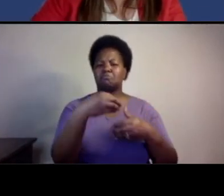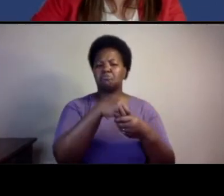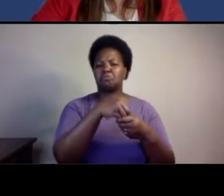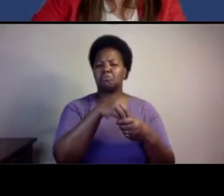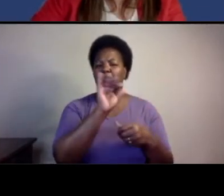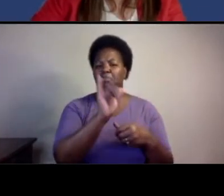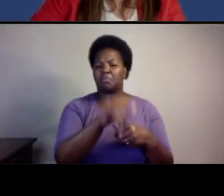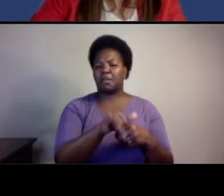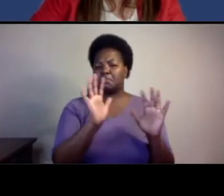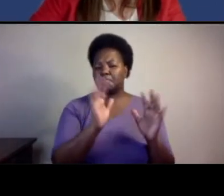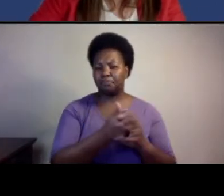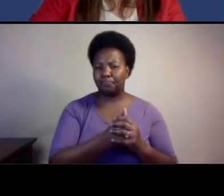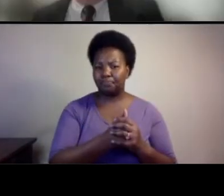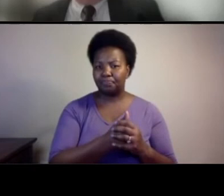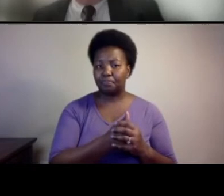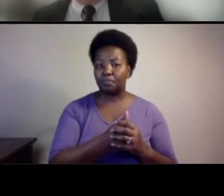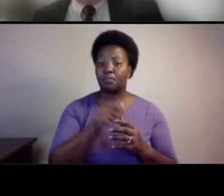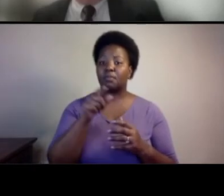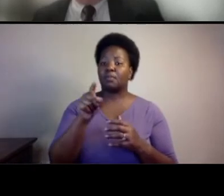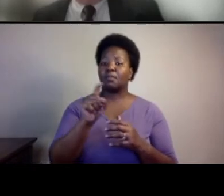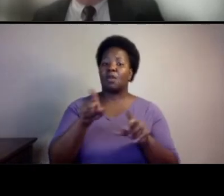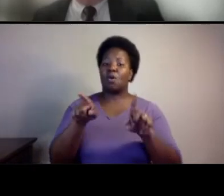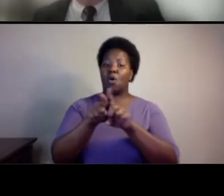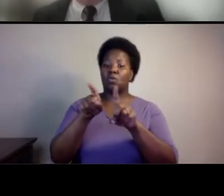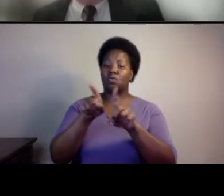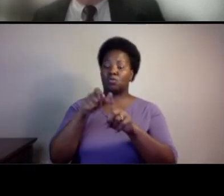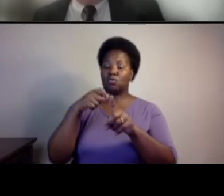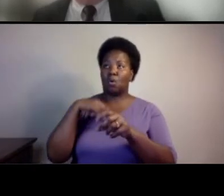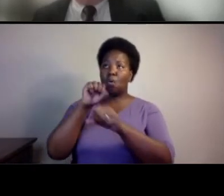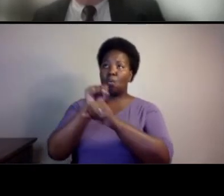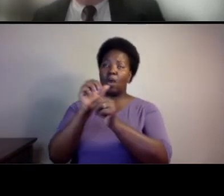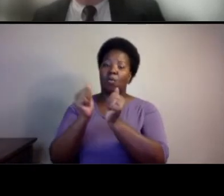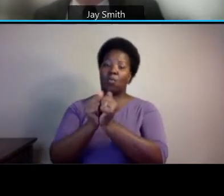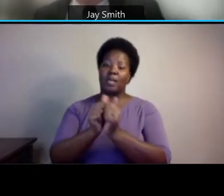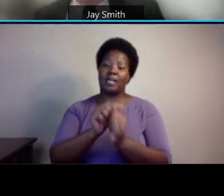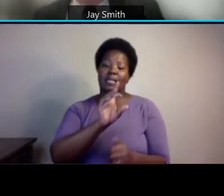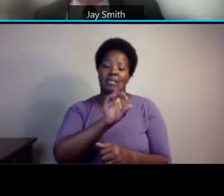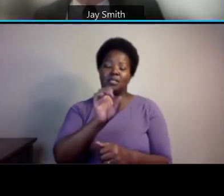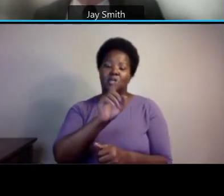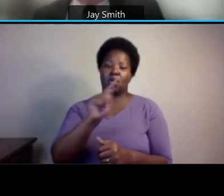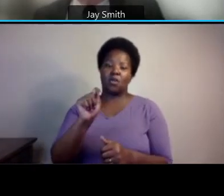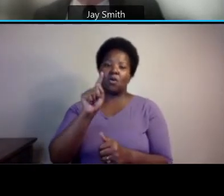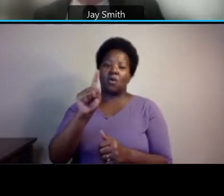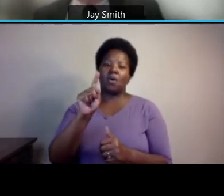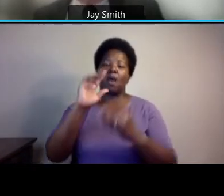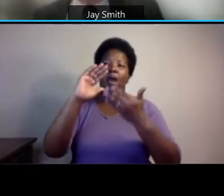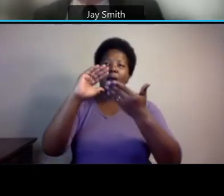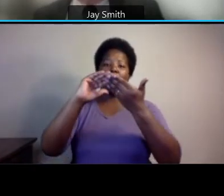yes and i also want to mention we work with ddot urban forestry throughout the whole process to